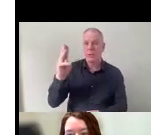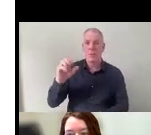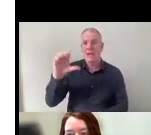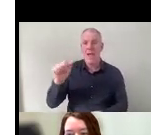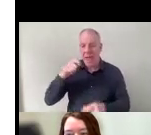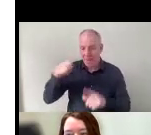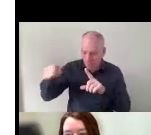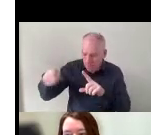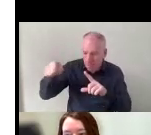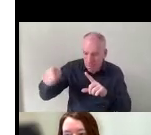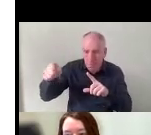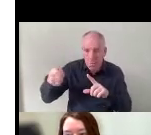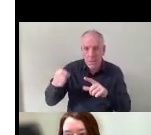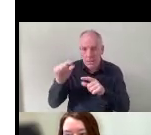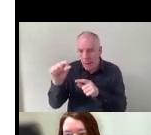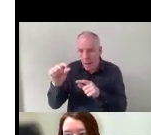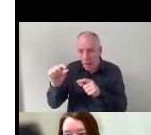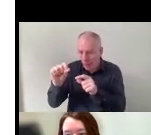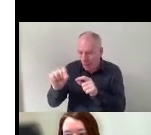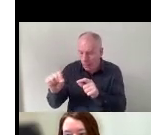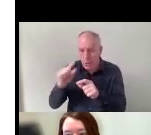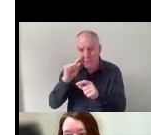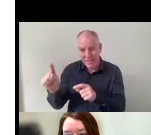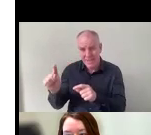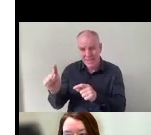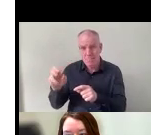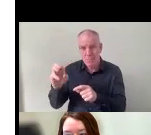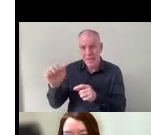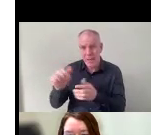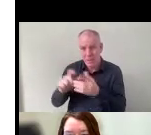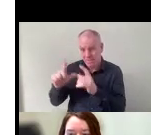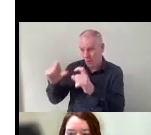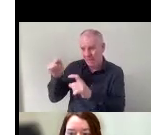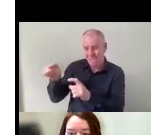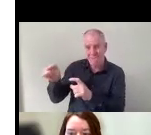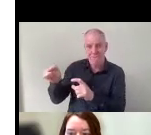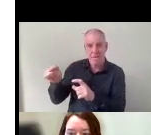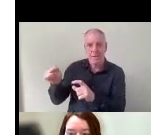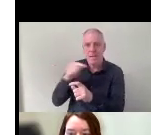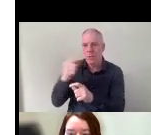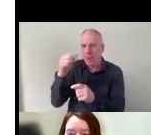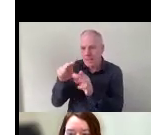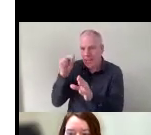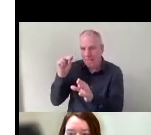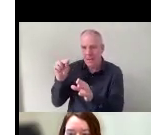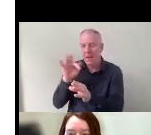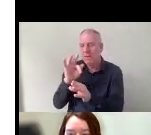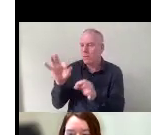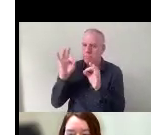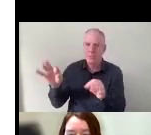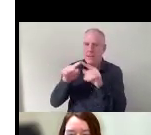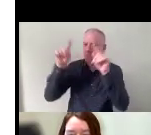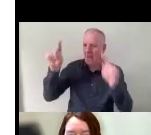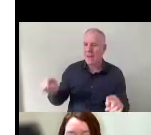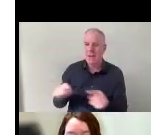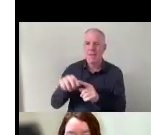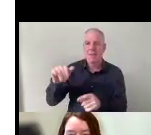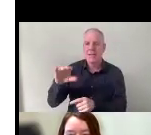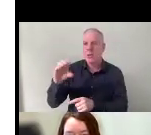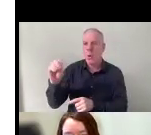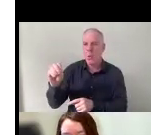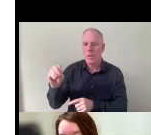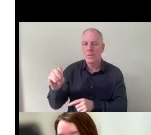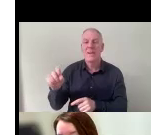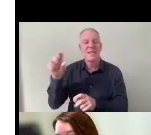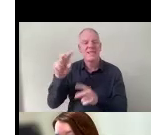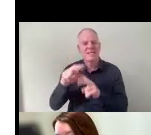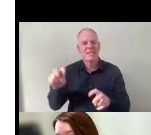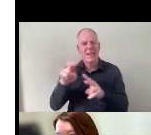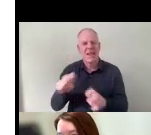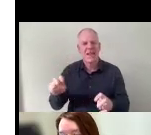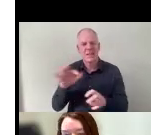pointing at a tiny, tiny fraction of material that we had to sample from this amazing panel from Ludovico Mazzolino. Now the scientific analysis is a true bridge between